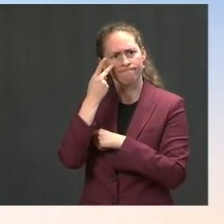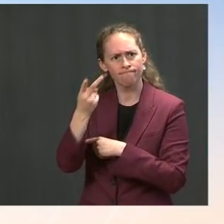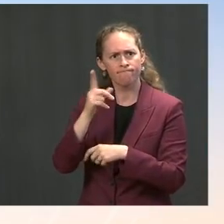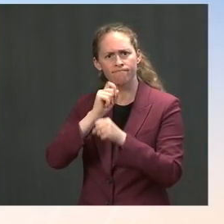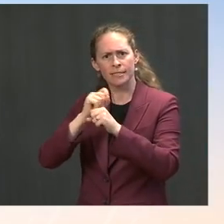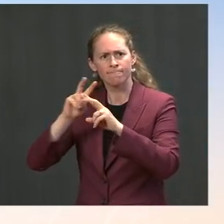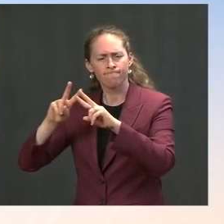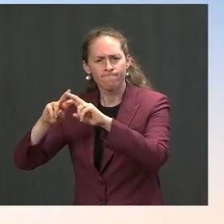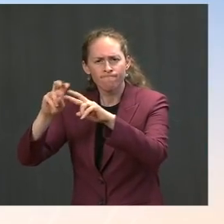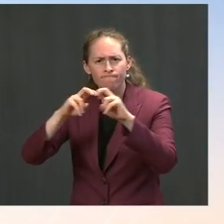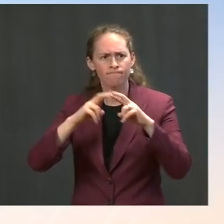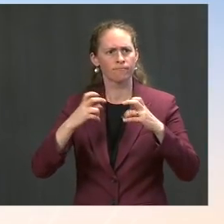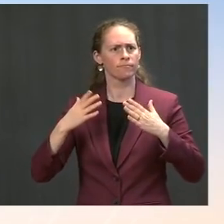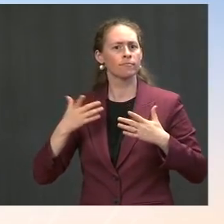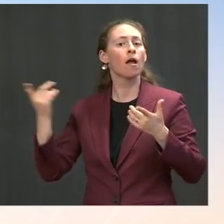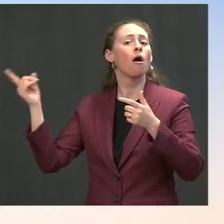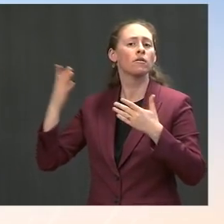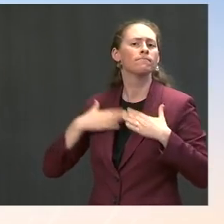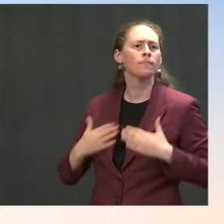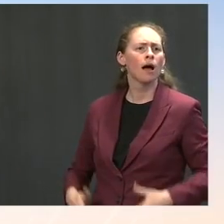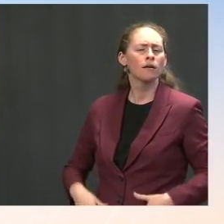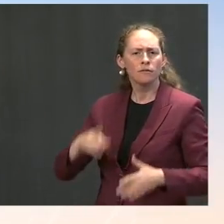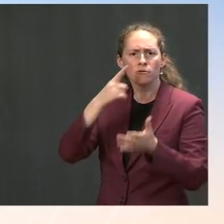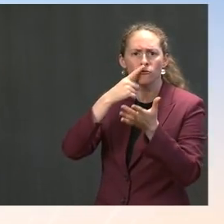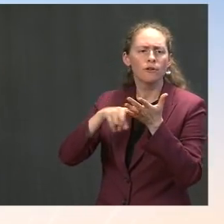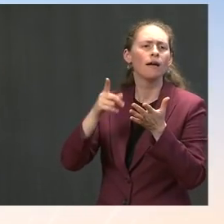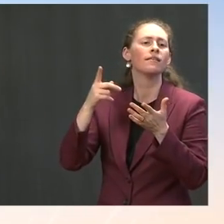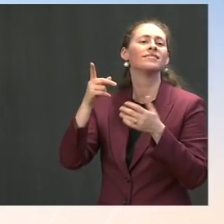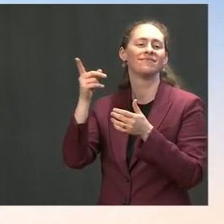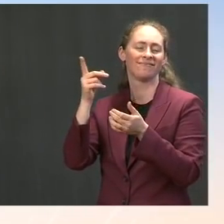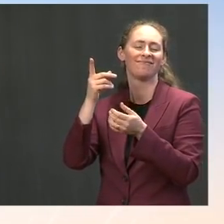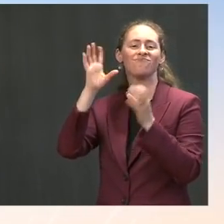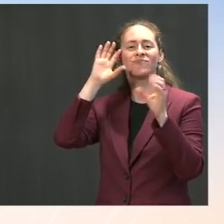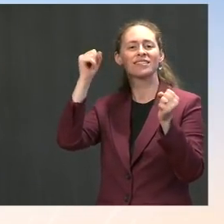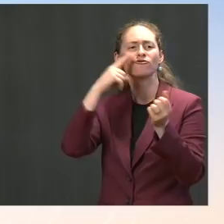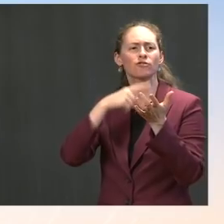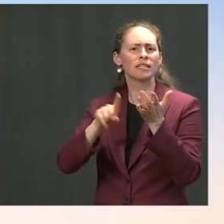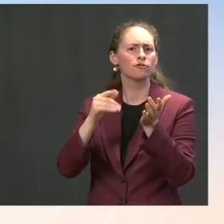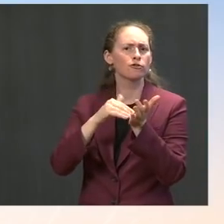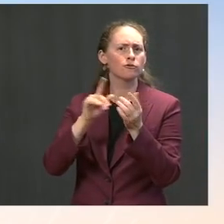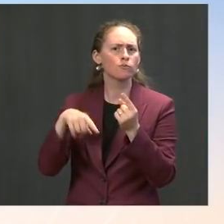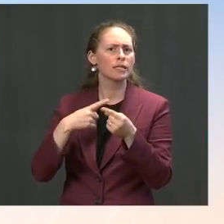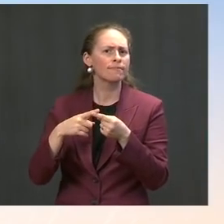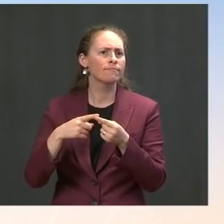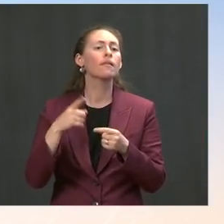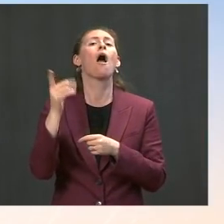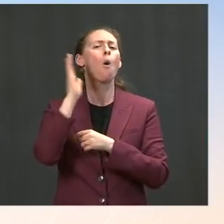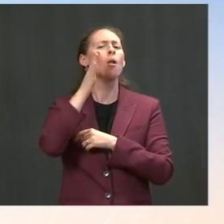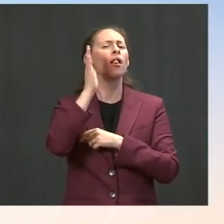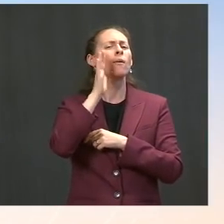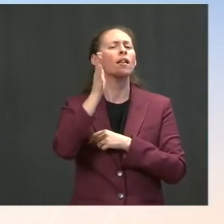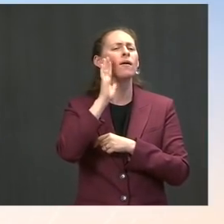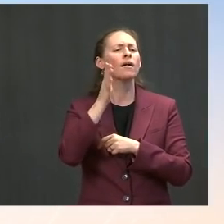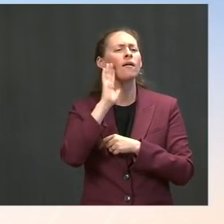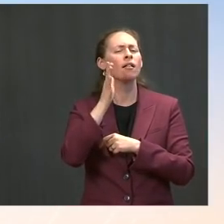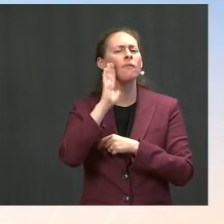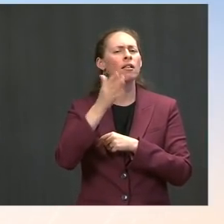absolutely he will have a physical exam. Absolutely you will know about the physical exam. I don't have a date for you at this point in time. And I expect you will continue to ask, as you should.